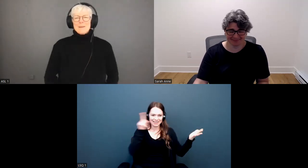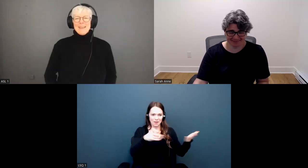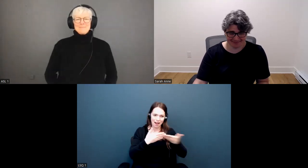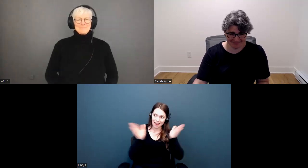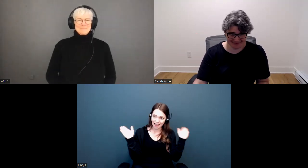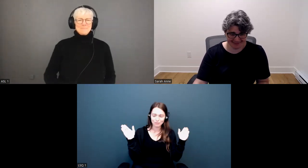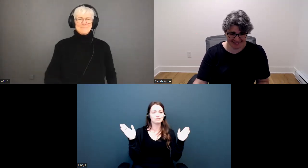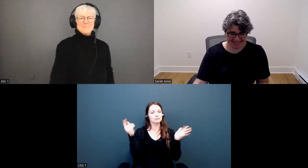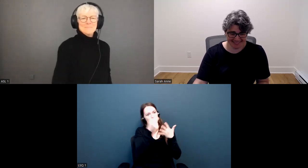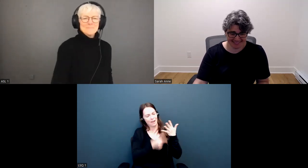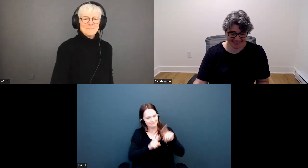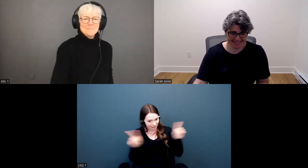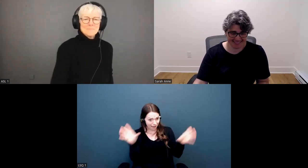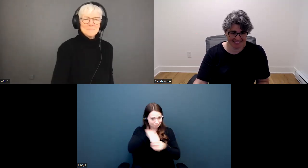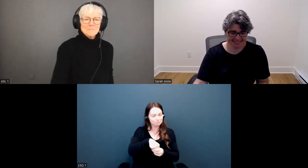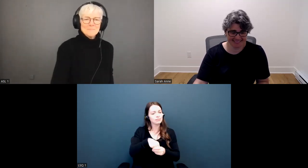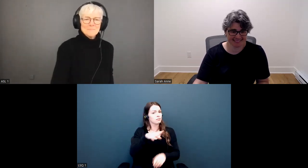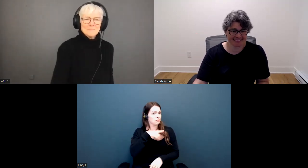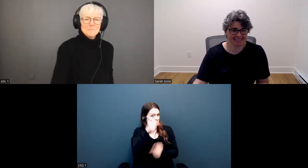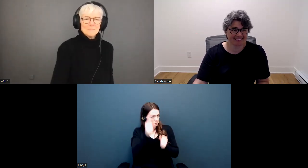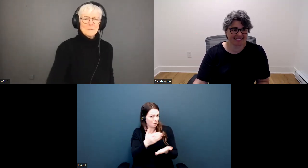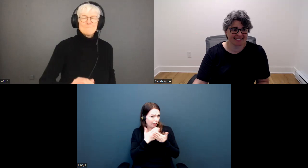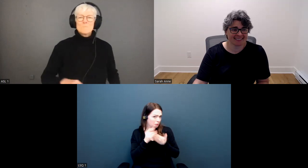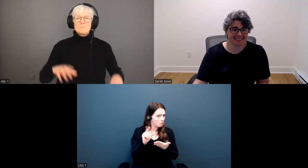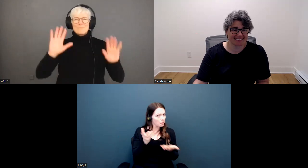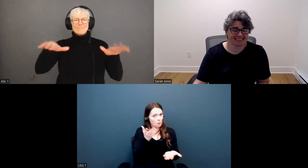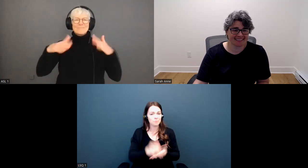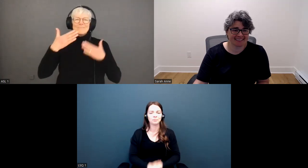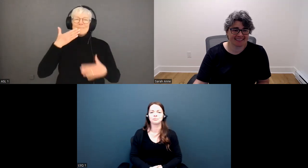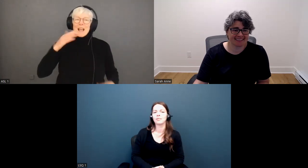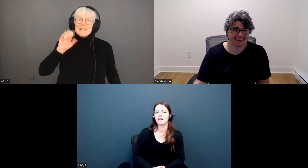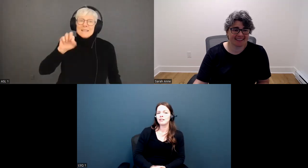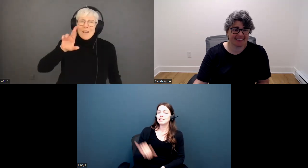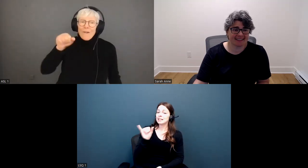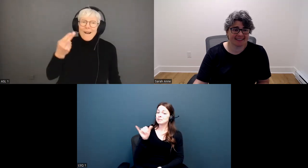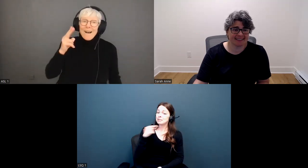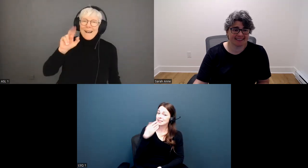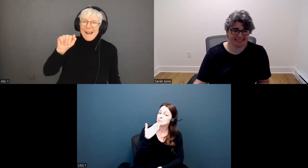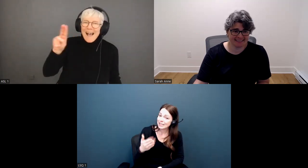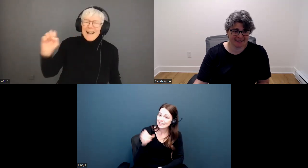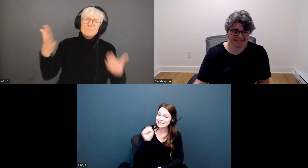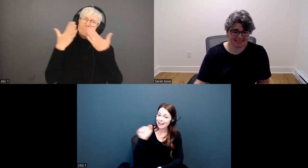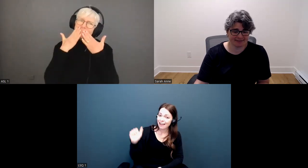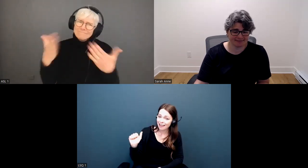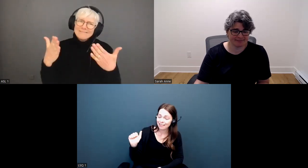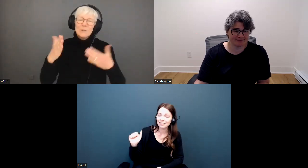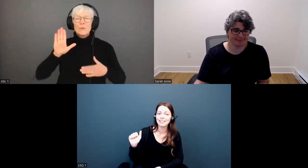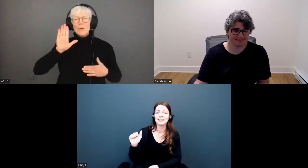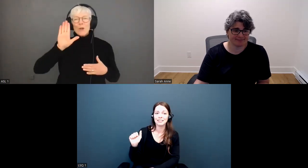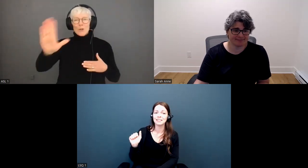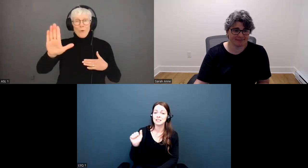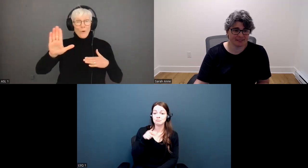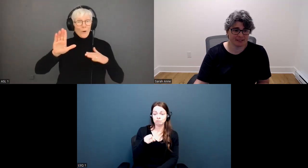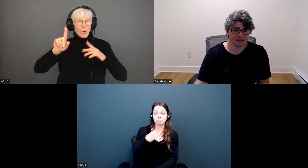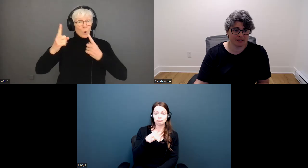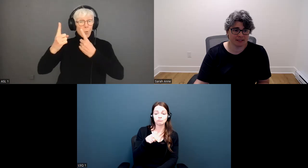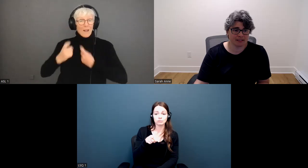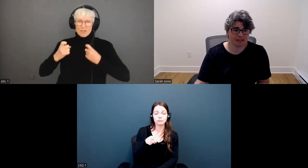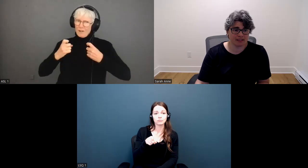well thank you Sarah and that's uh those are that's a comprehensive question so let me